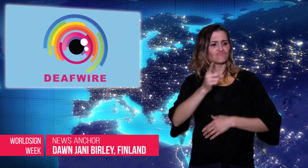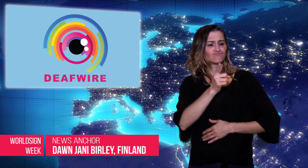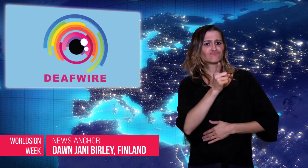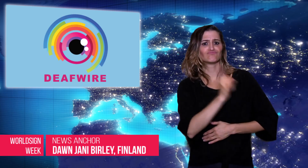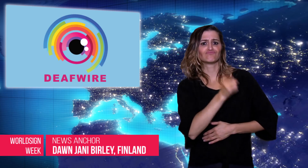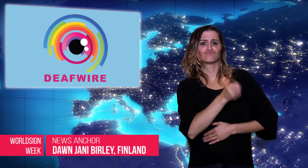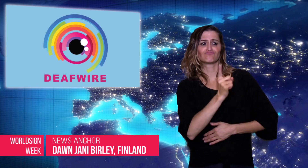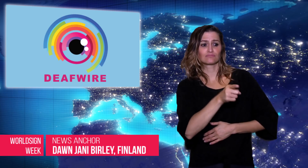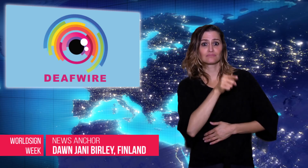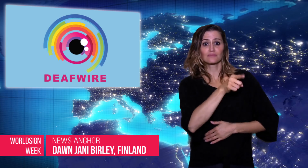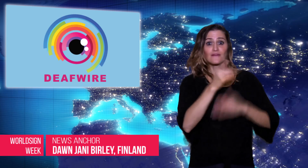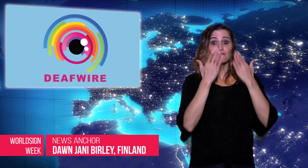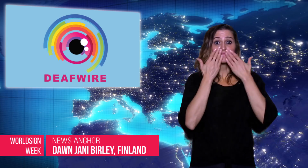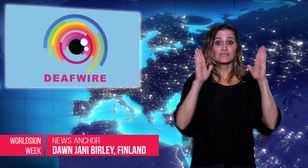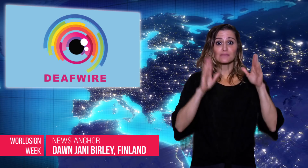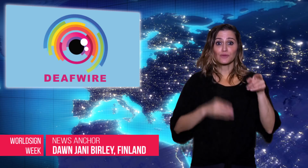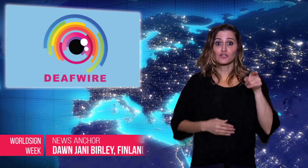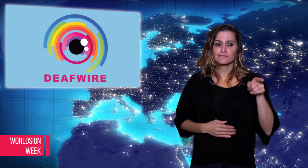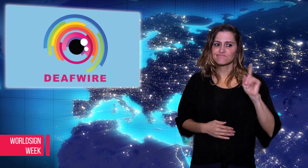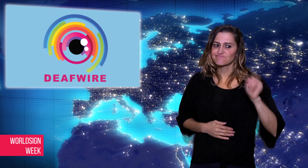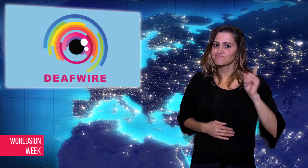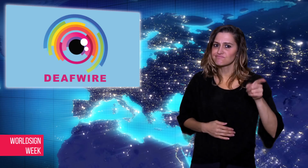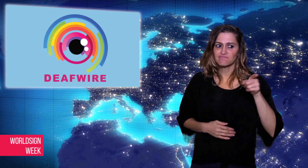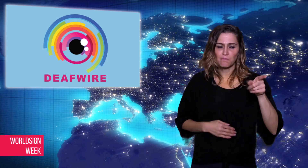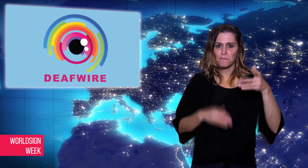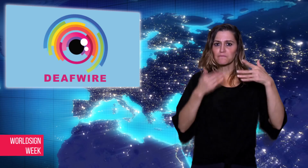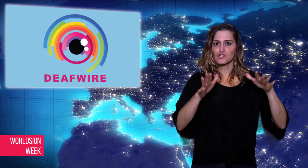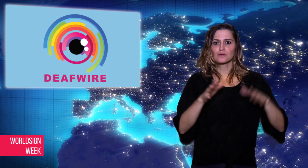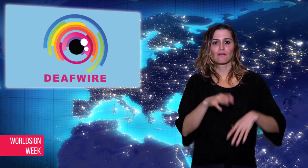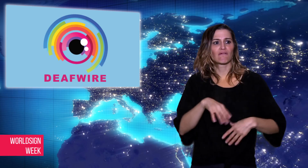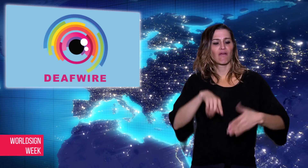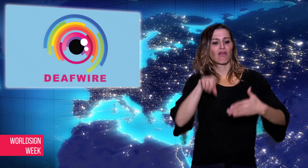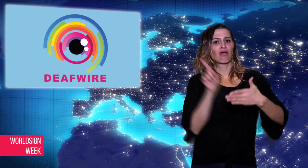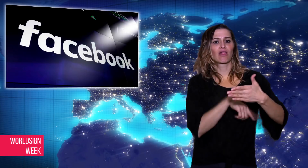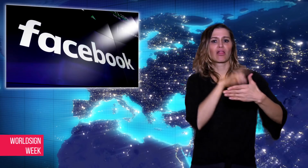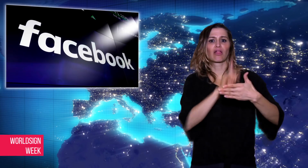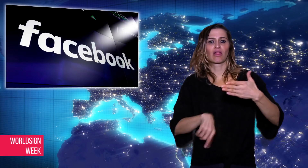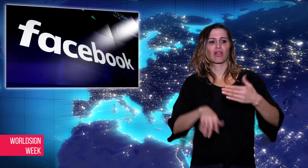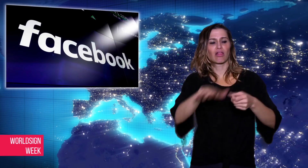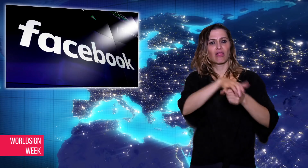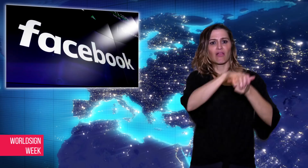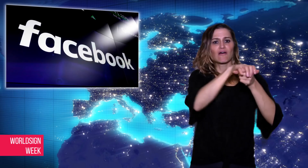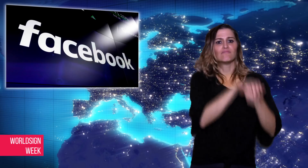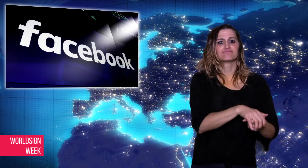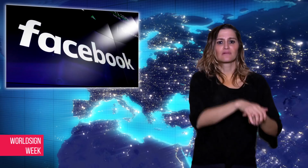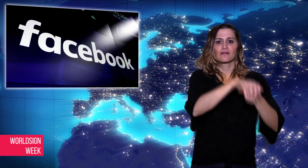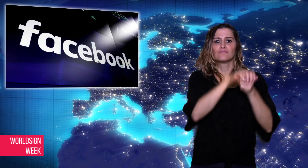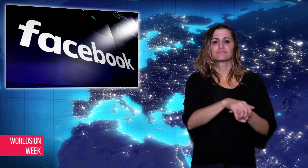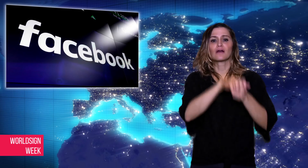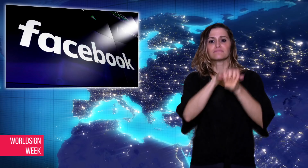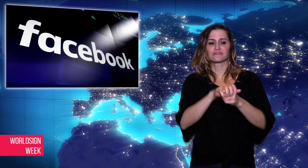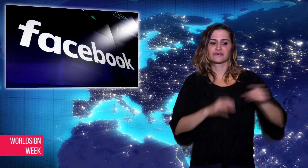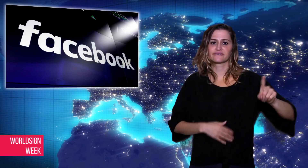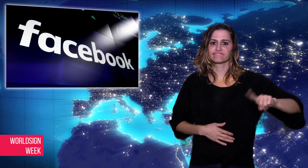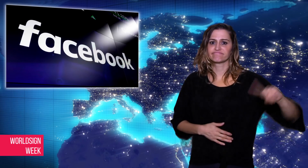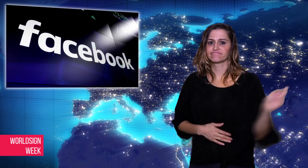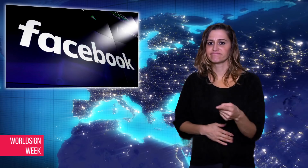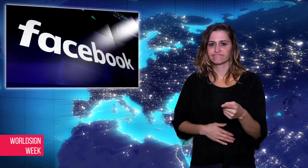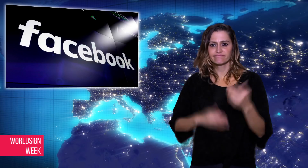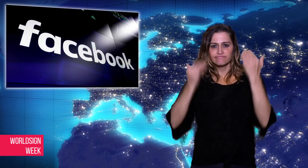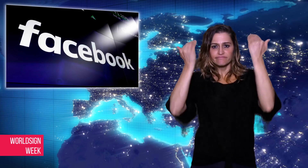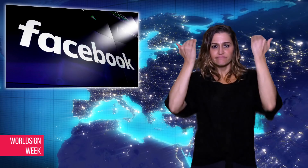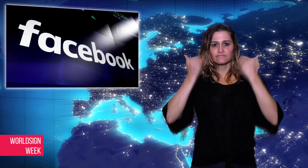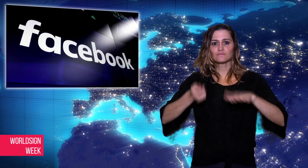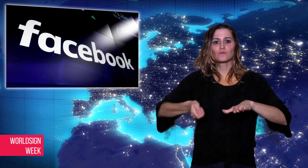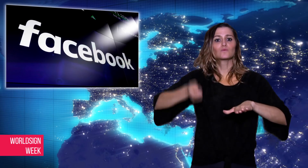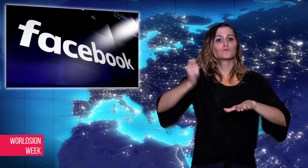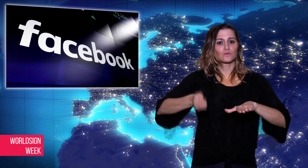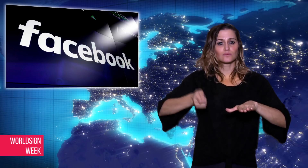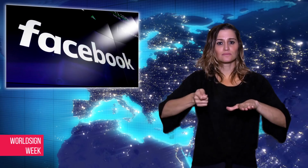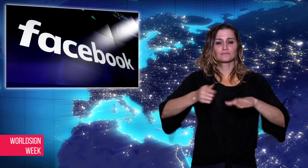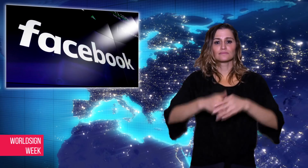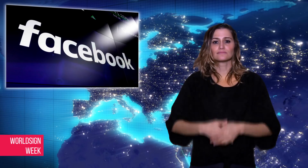Facebook for Discrimination